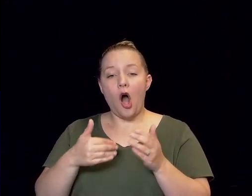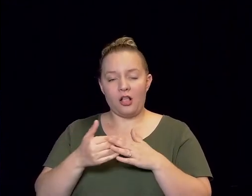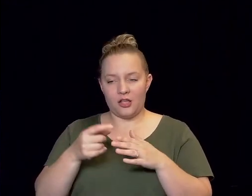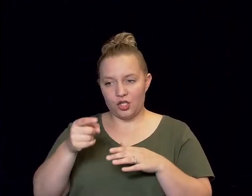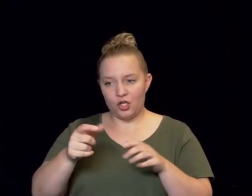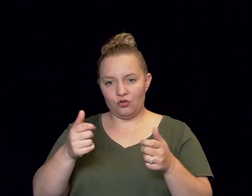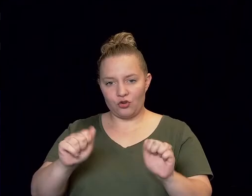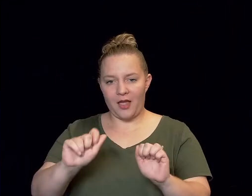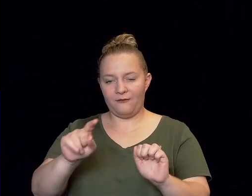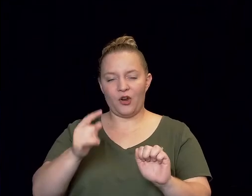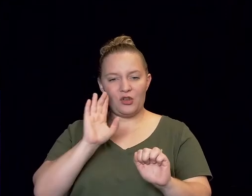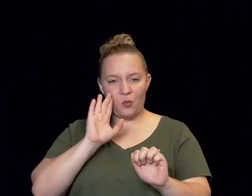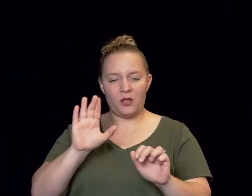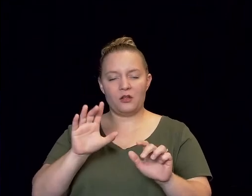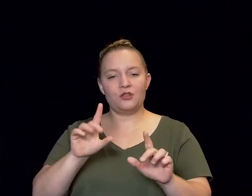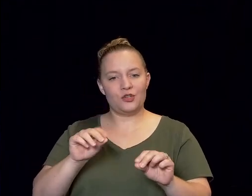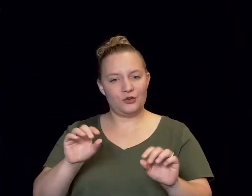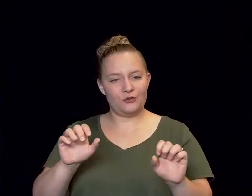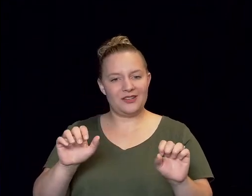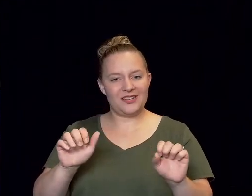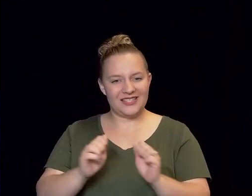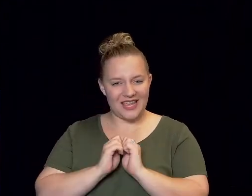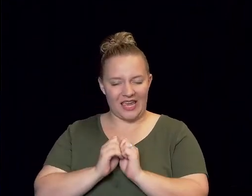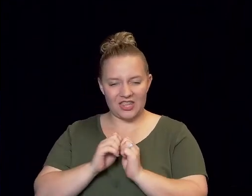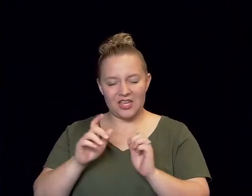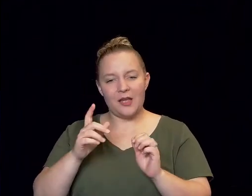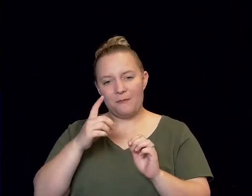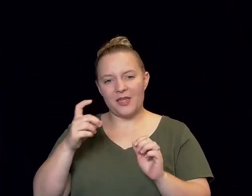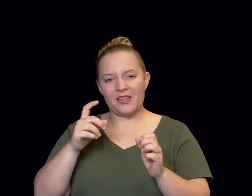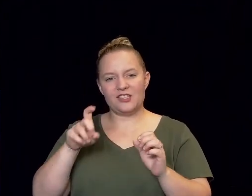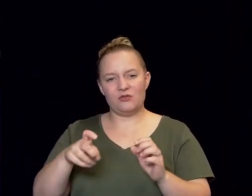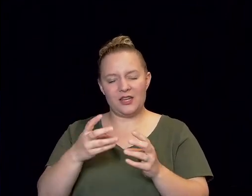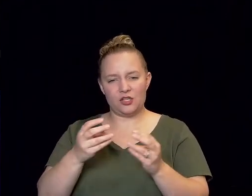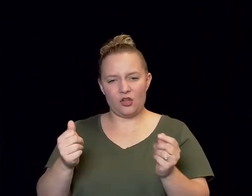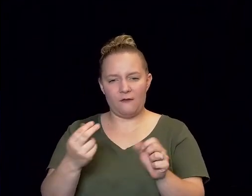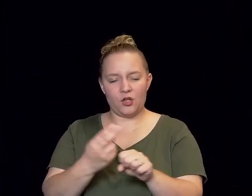one we're gonna do it together. Because, you need to solve out using the distributive property, which is